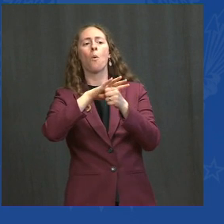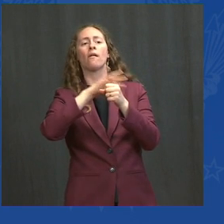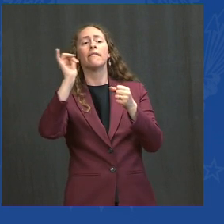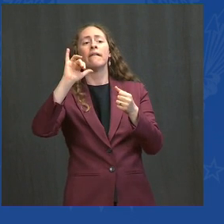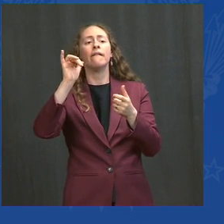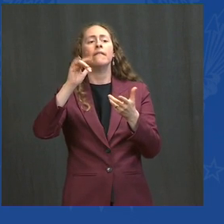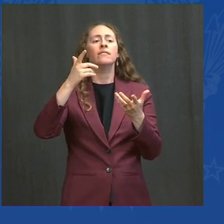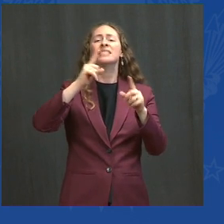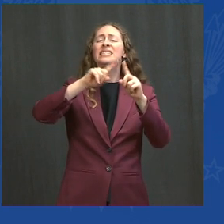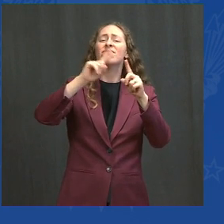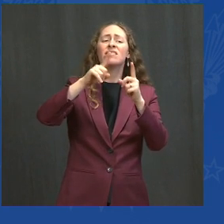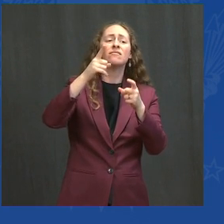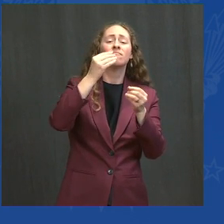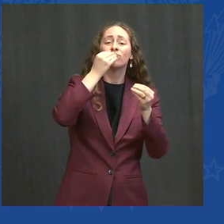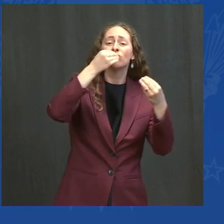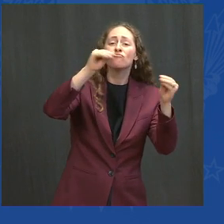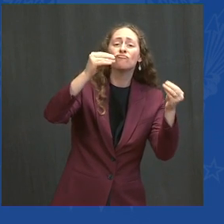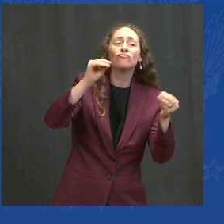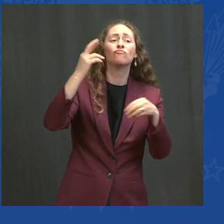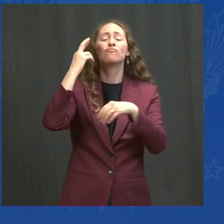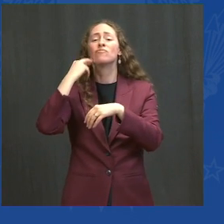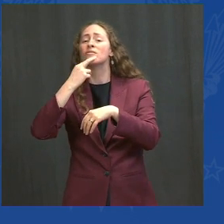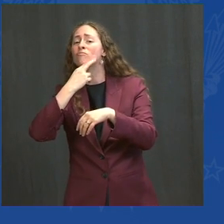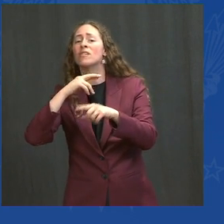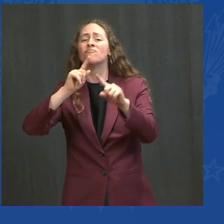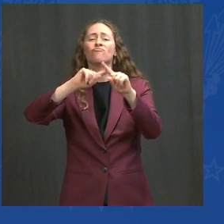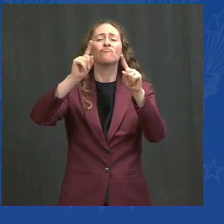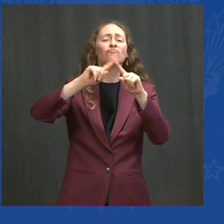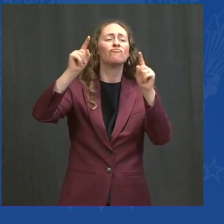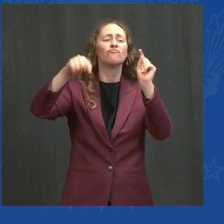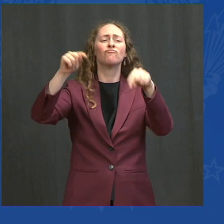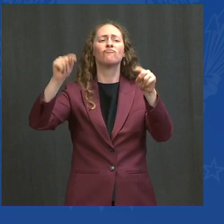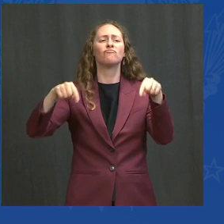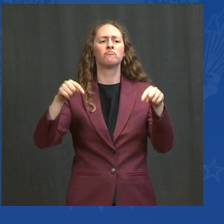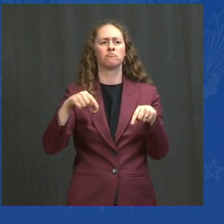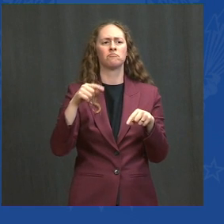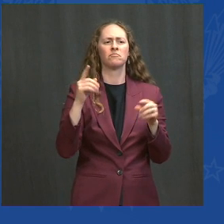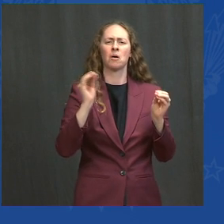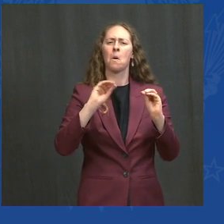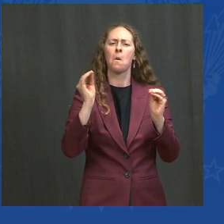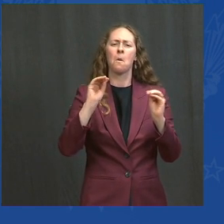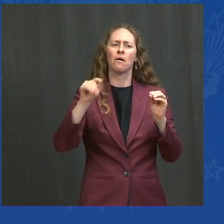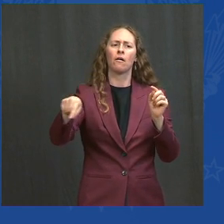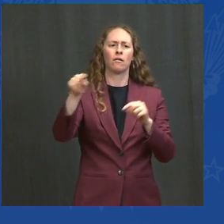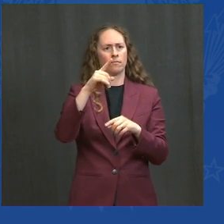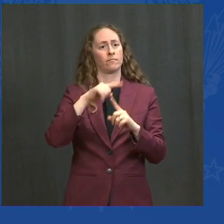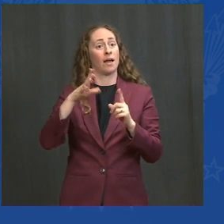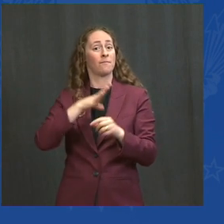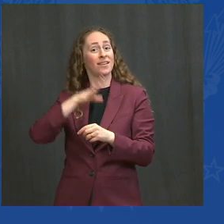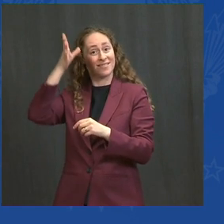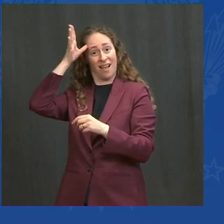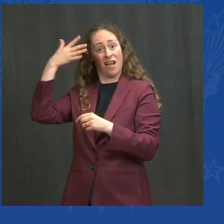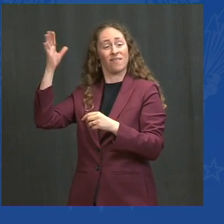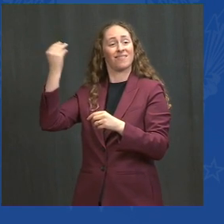You know, think about -- nobody is old enough, but my dad used to tell me -- because he worked, back in the days, for the American Oil Company --